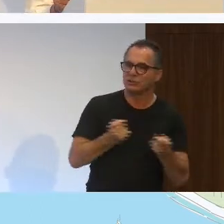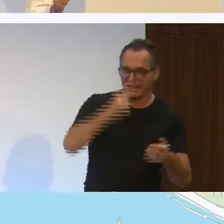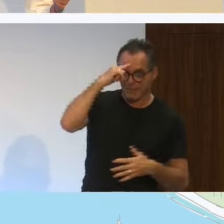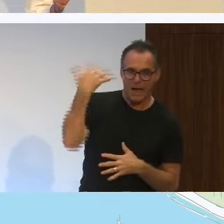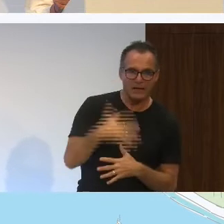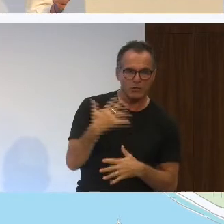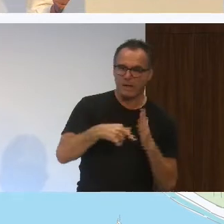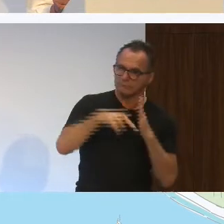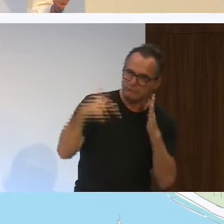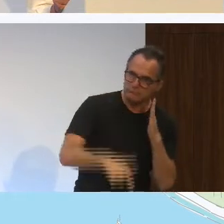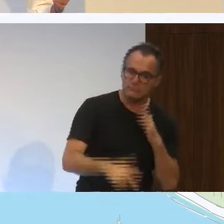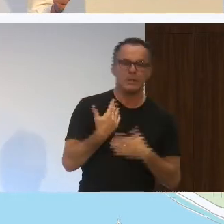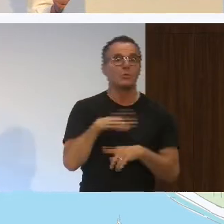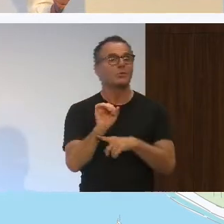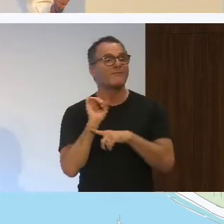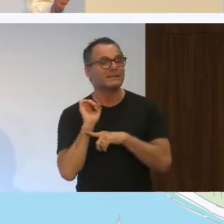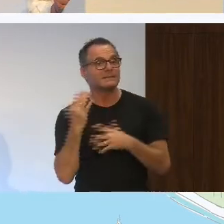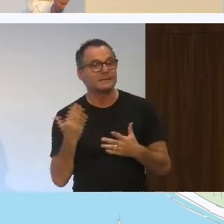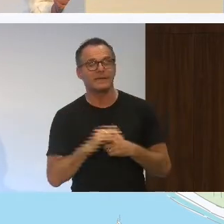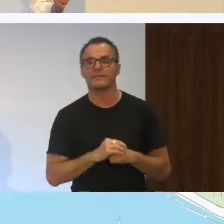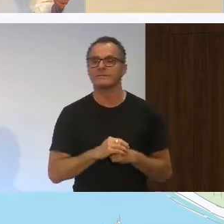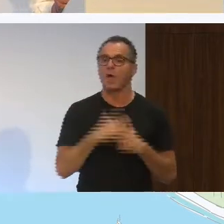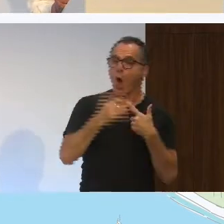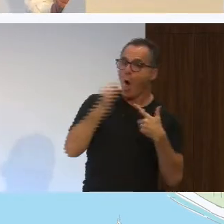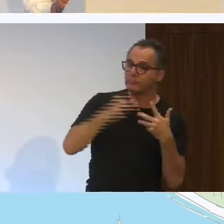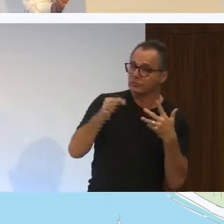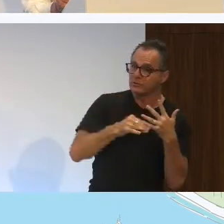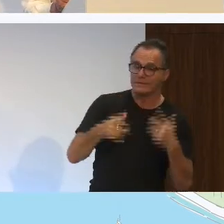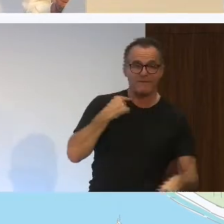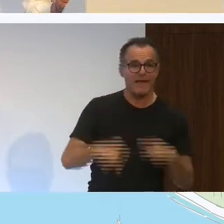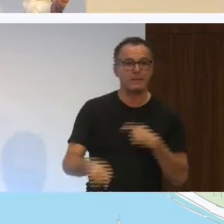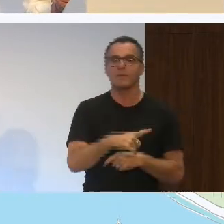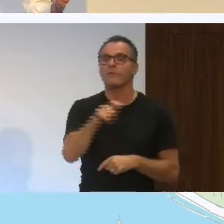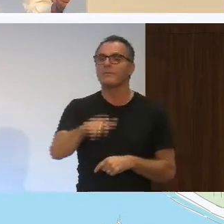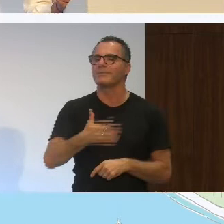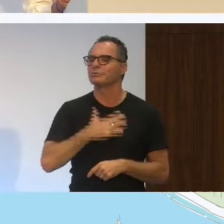what what preventatives we use, what other options might be available for people that don't want to have tablets.